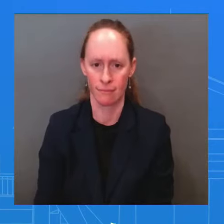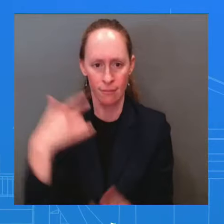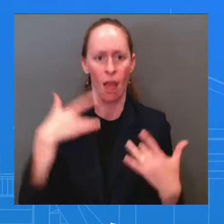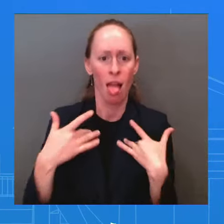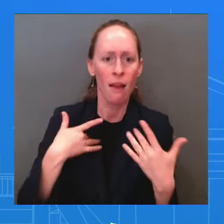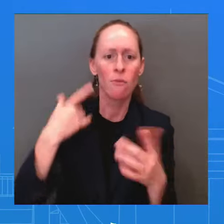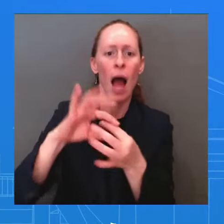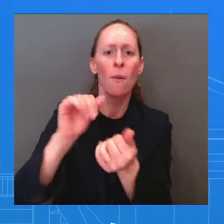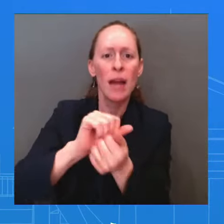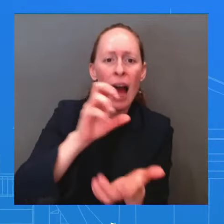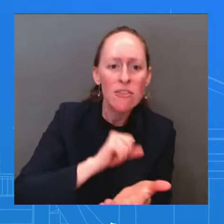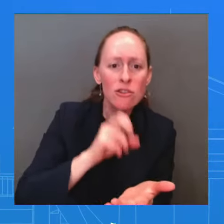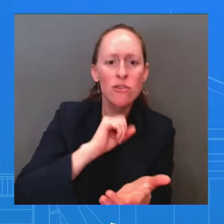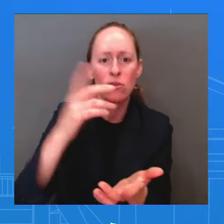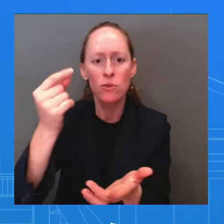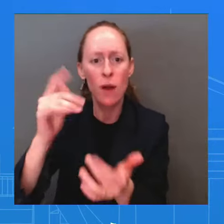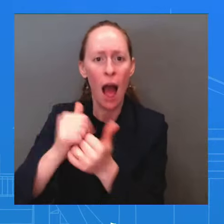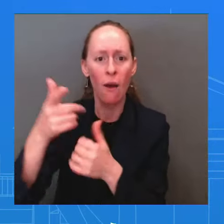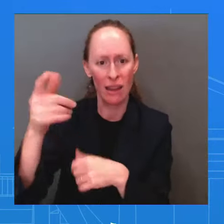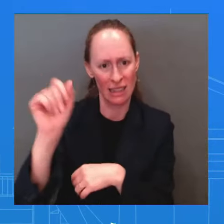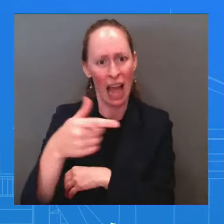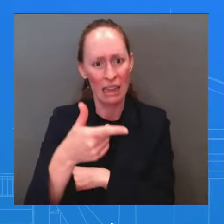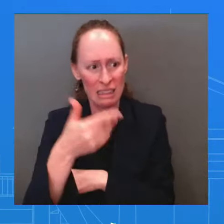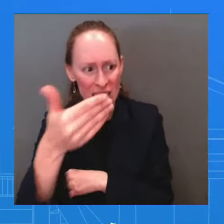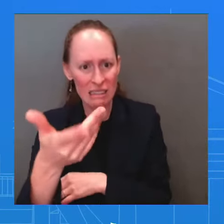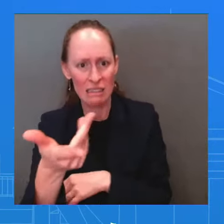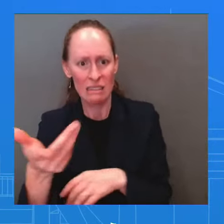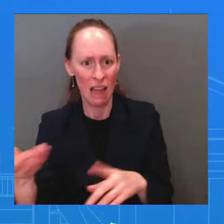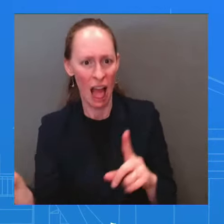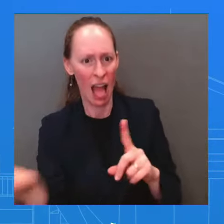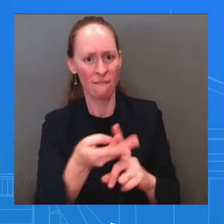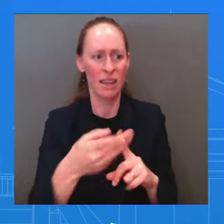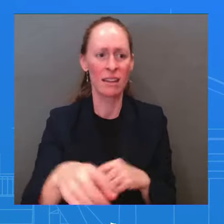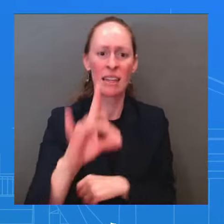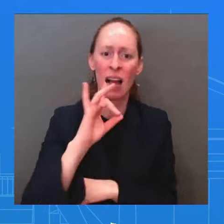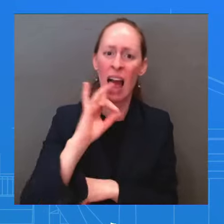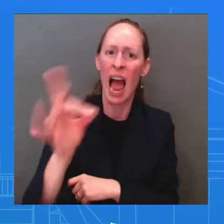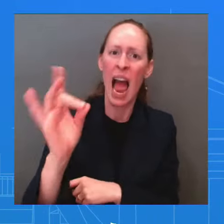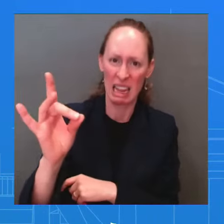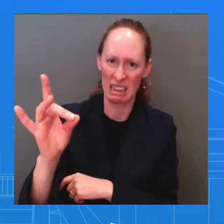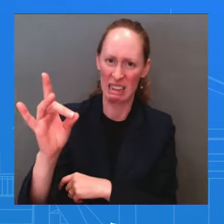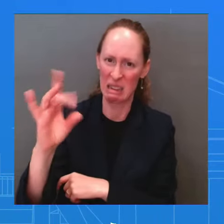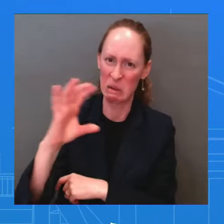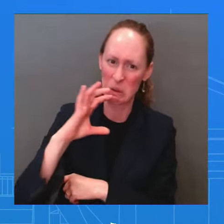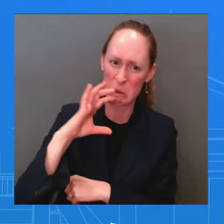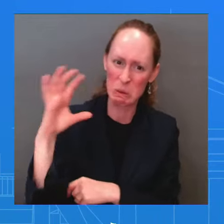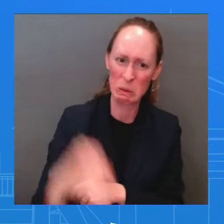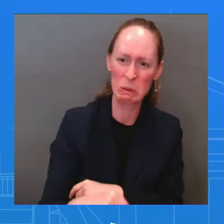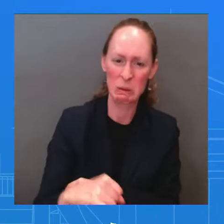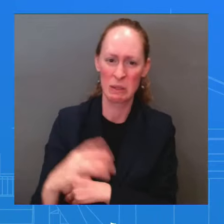over the next year that 80 is not too old for someone who's running for re-election? Ms. Jean-Pierre: Eighty is the new forty. Didn't you hear?